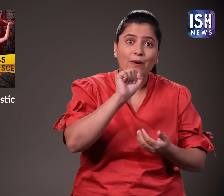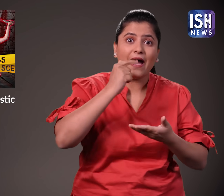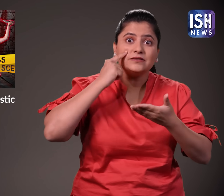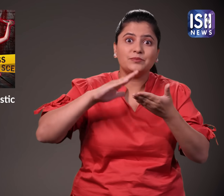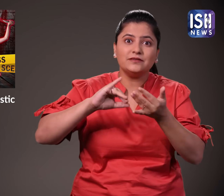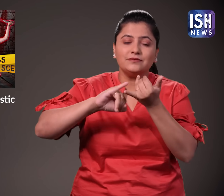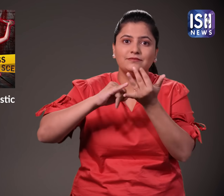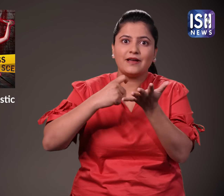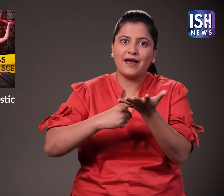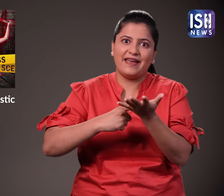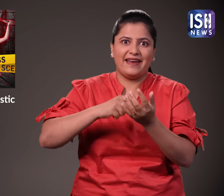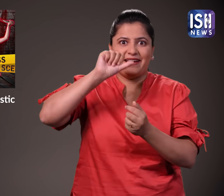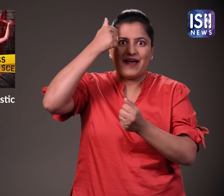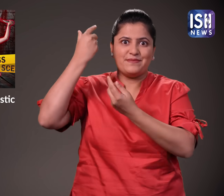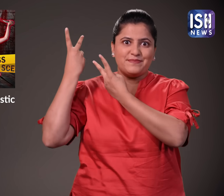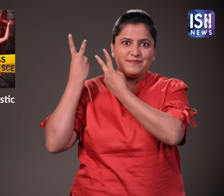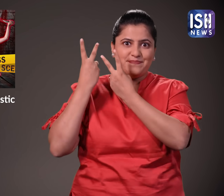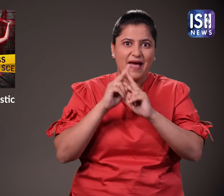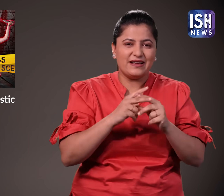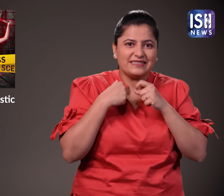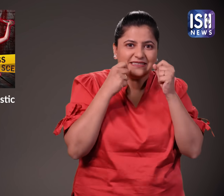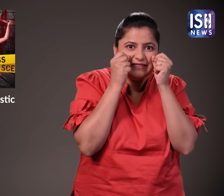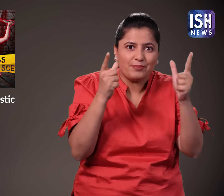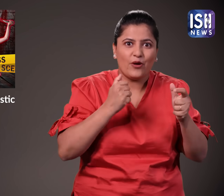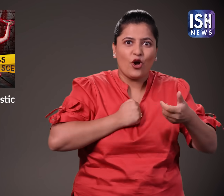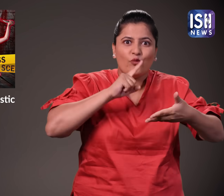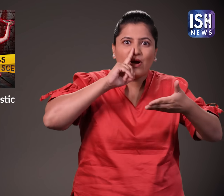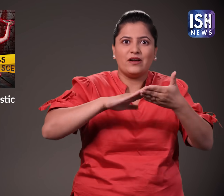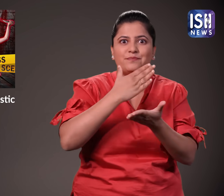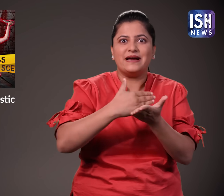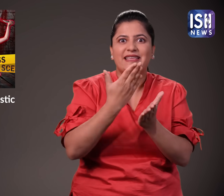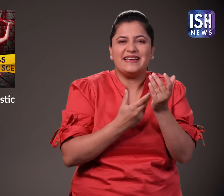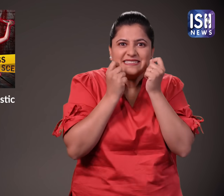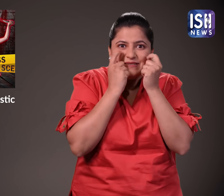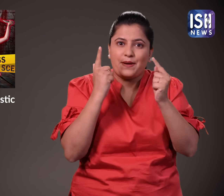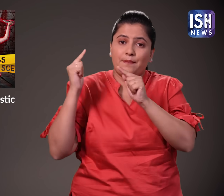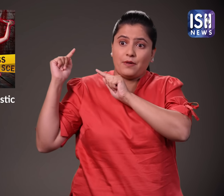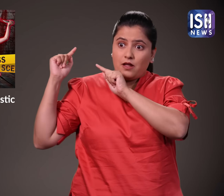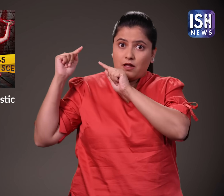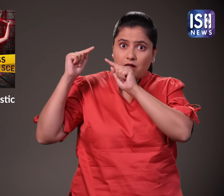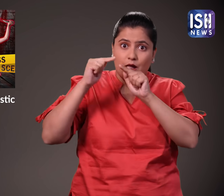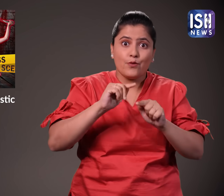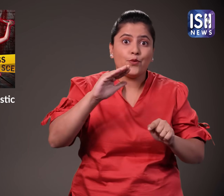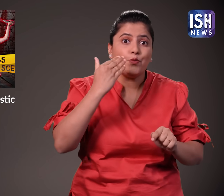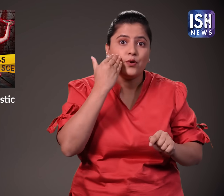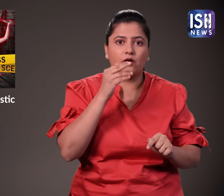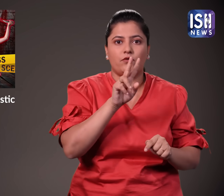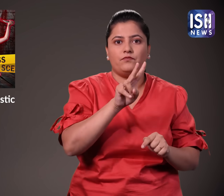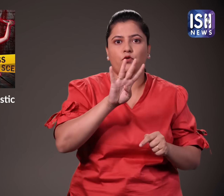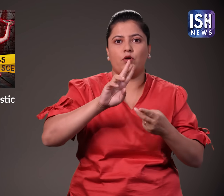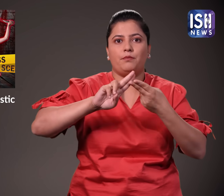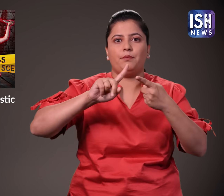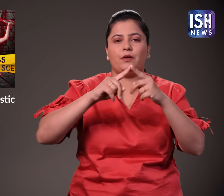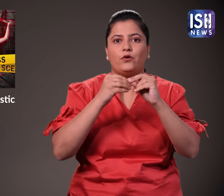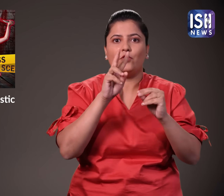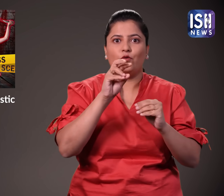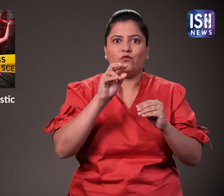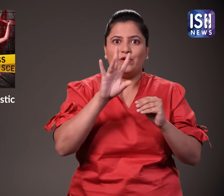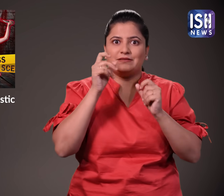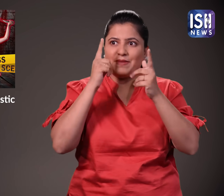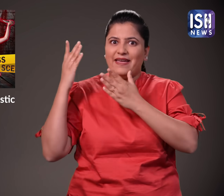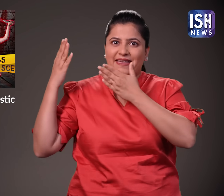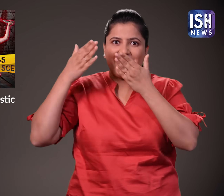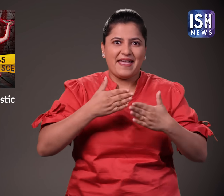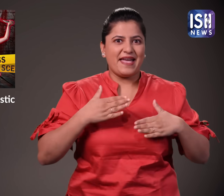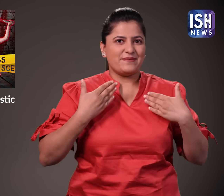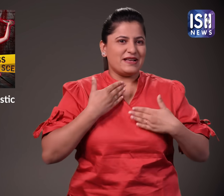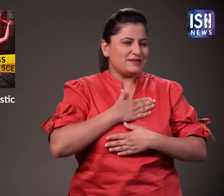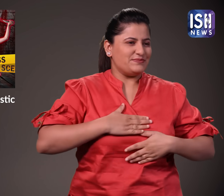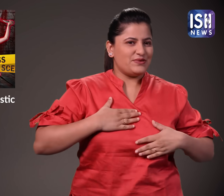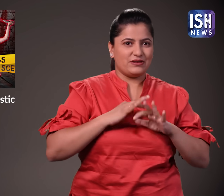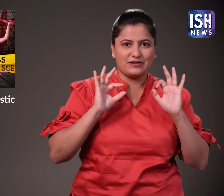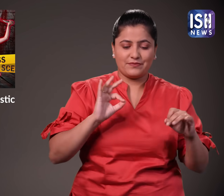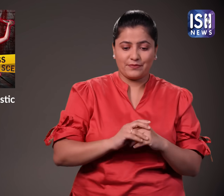Saurabh returned to India to surprise Muskan on her birthday. He returned on 24th February 2025.